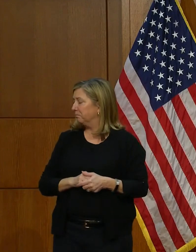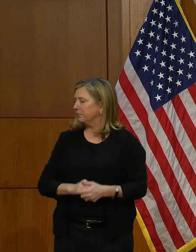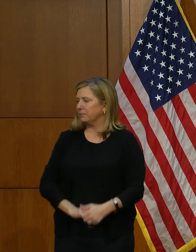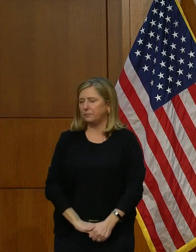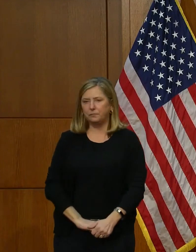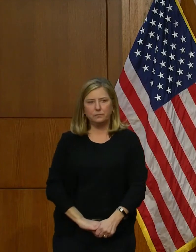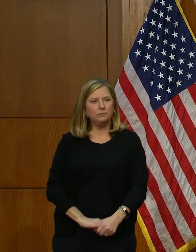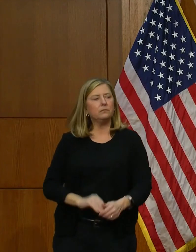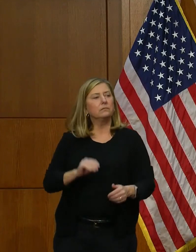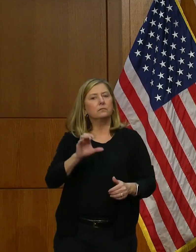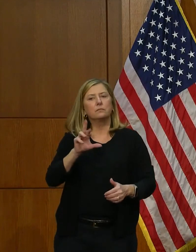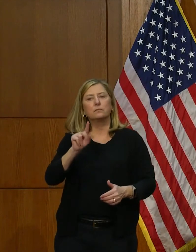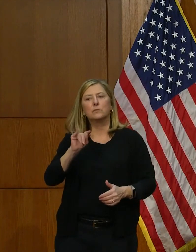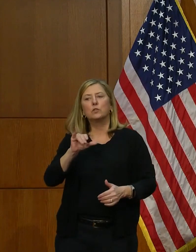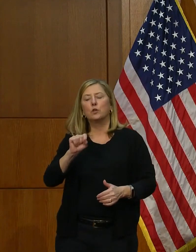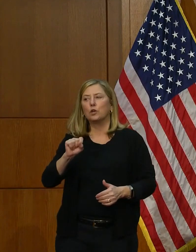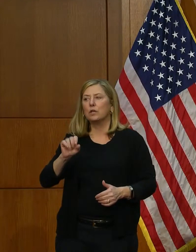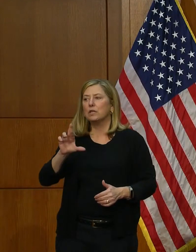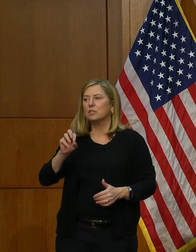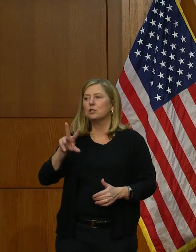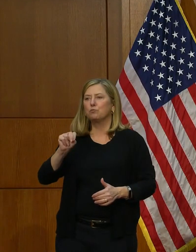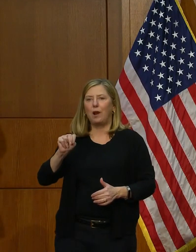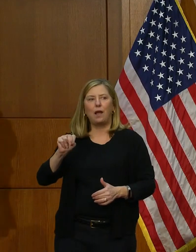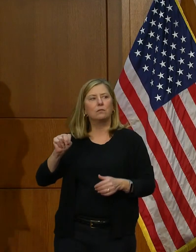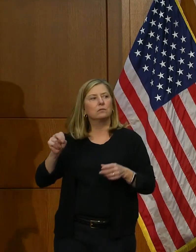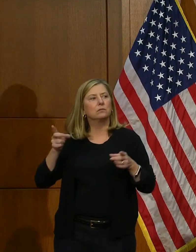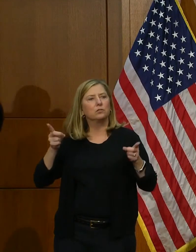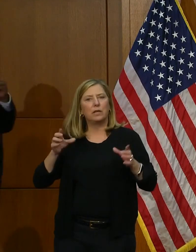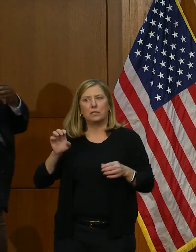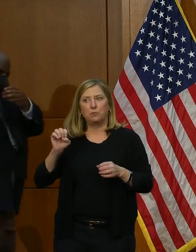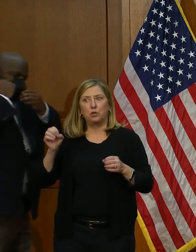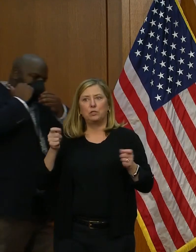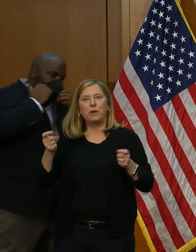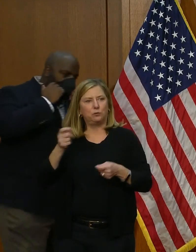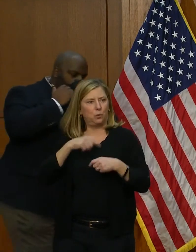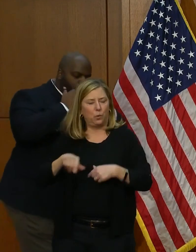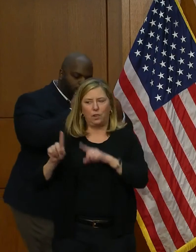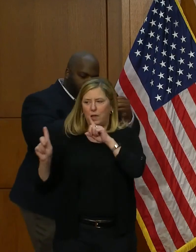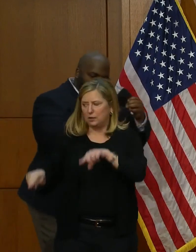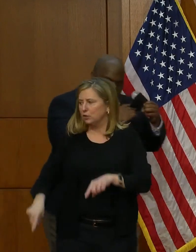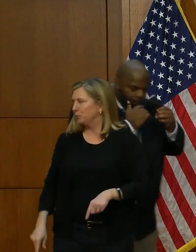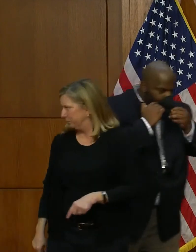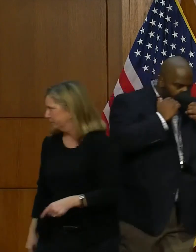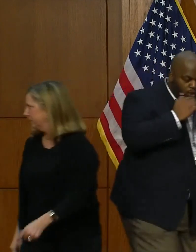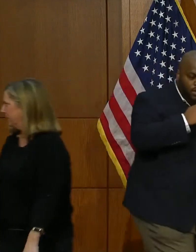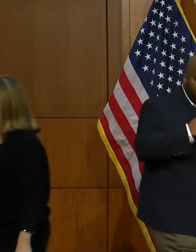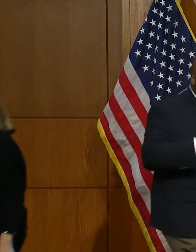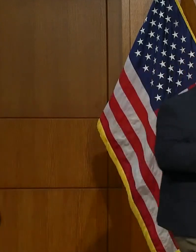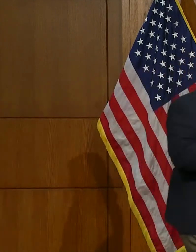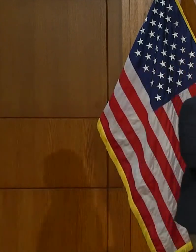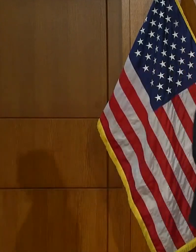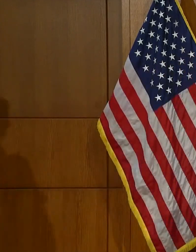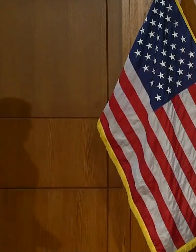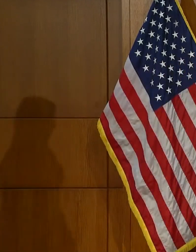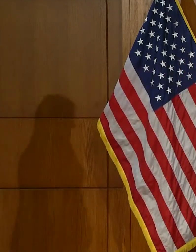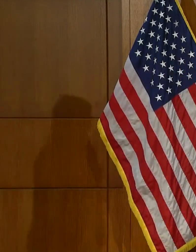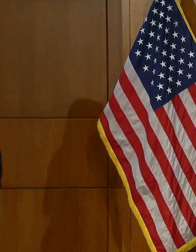YOU CARD IF YOU WANNA. ASSED. CURTIS BROWN, WHO DIRECTS OUR BURN T MANAGEMENT'S GONNA